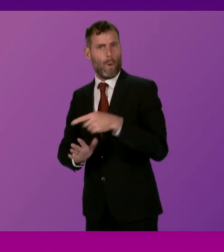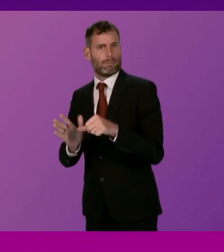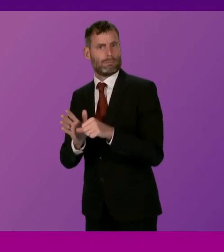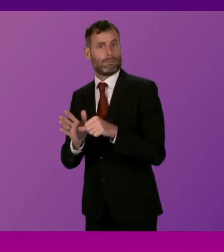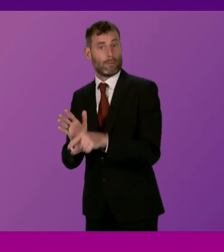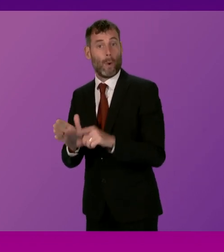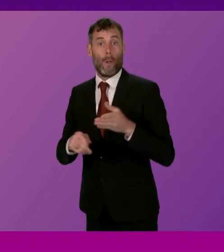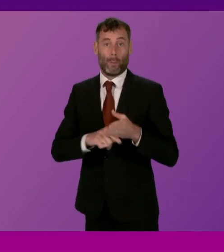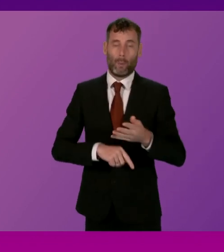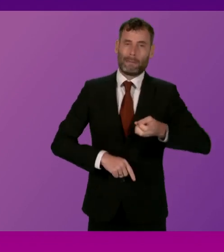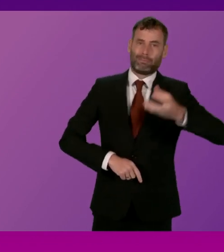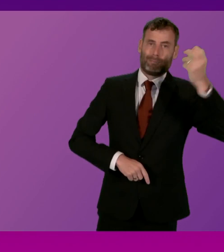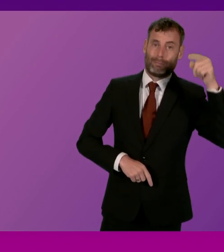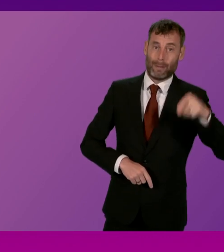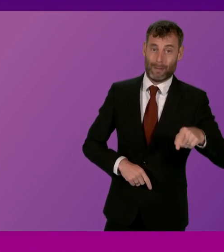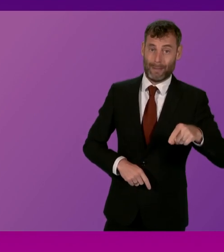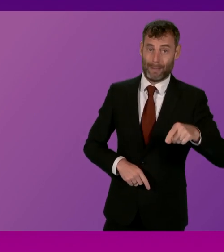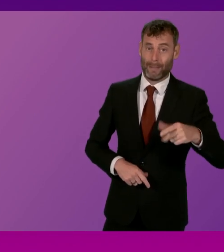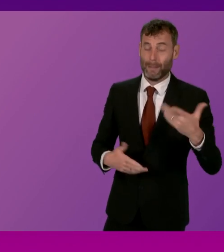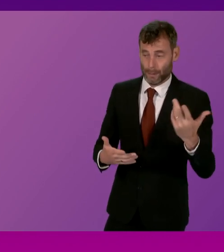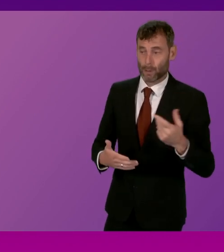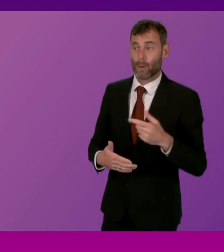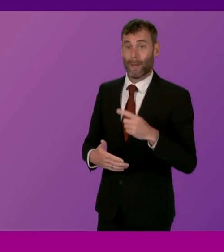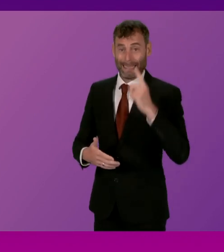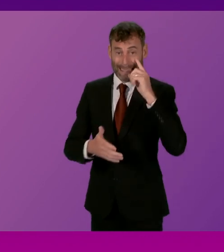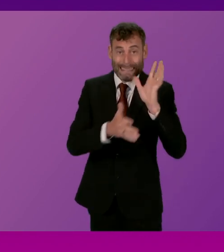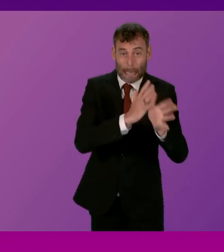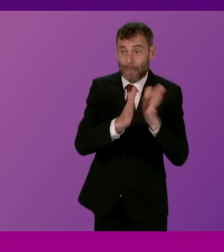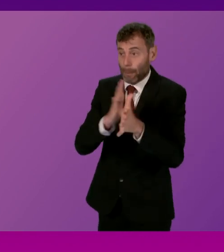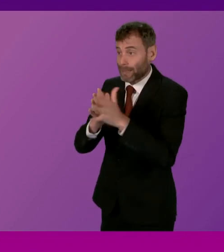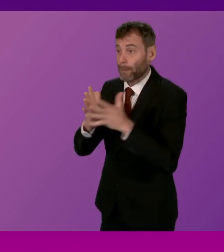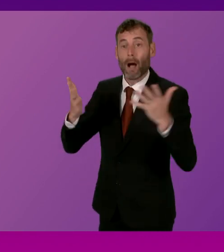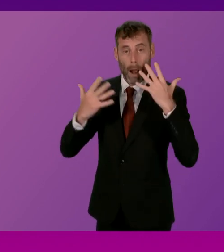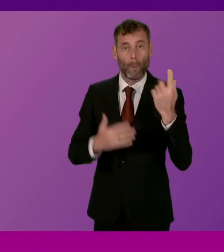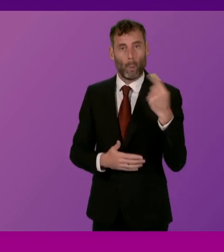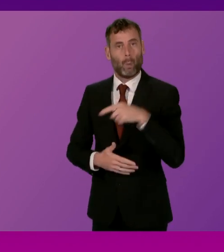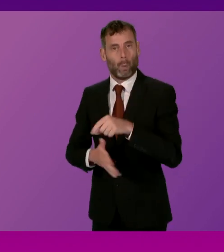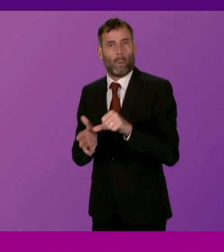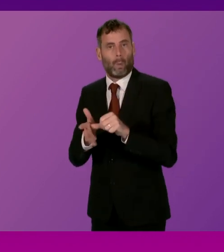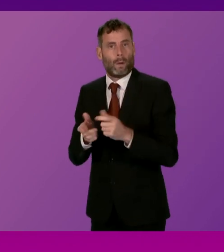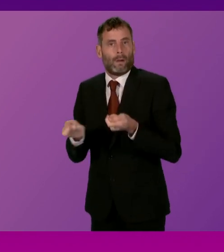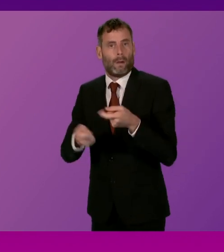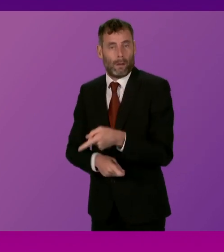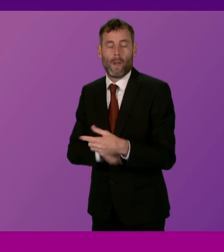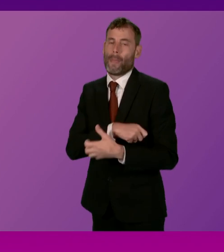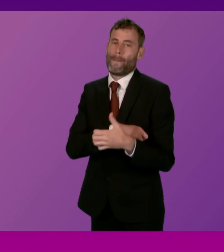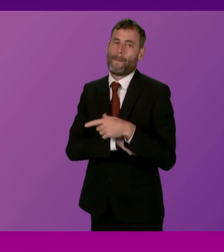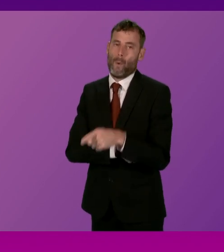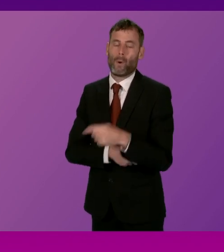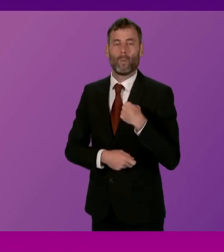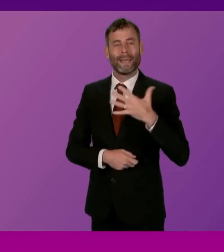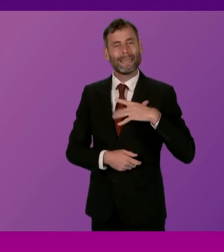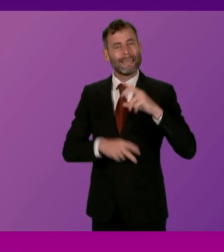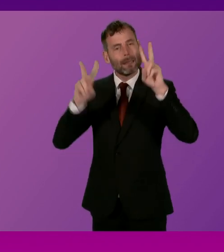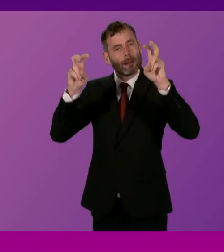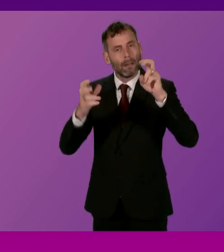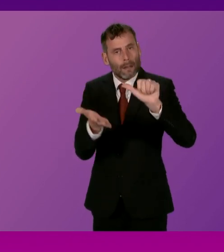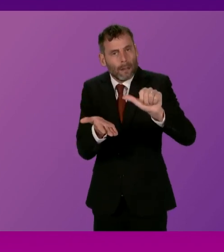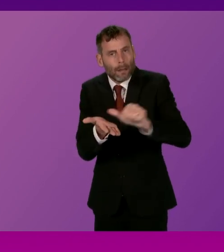It is therefore important that we have a just—I emphasise “just”—transition to a low-carbon